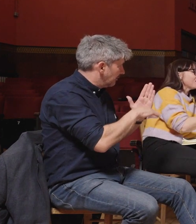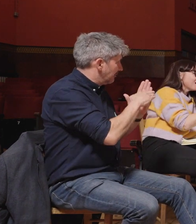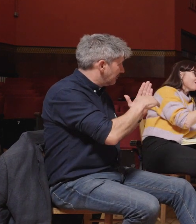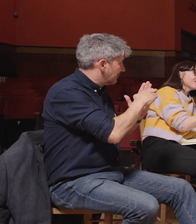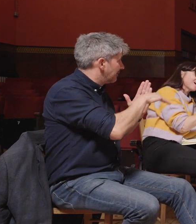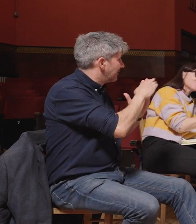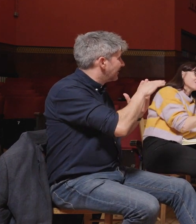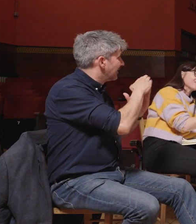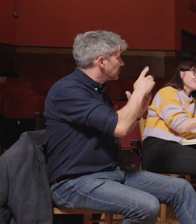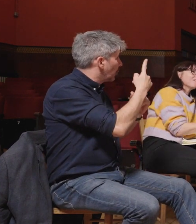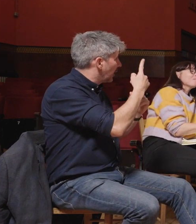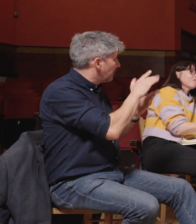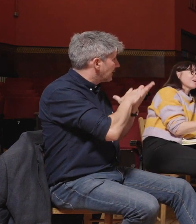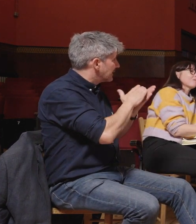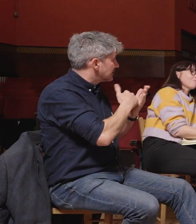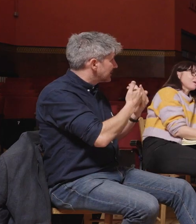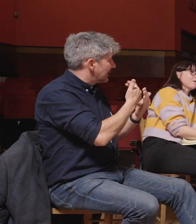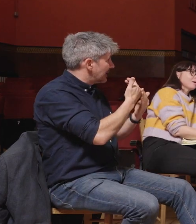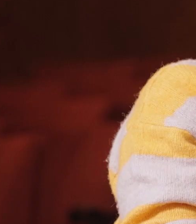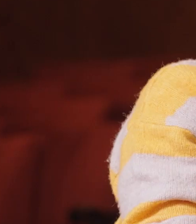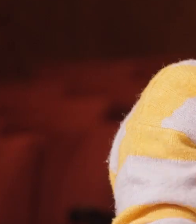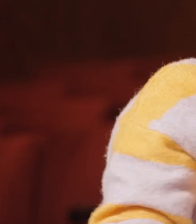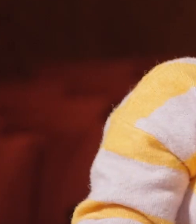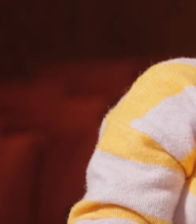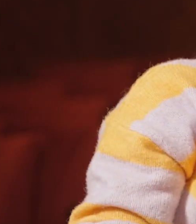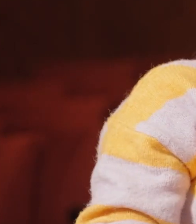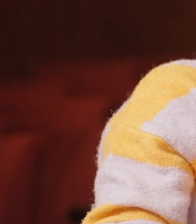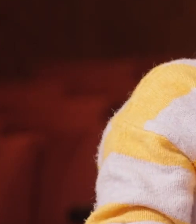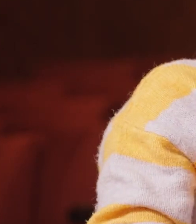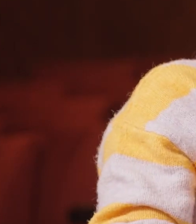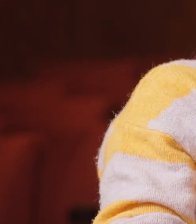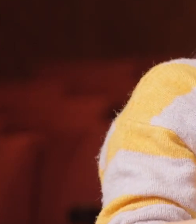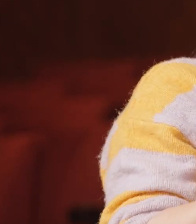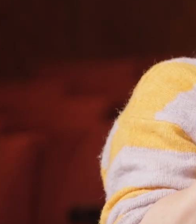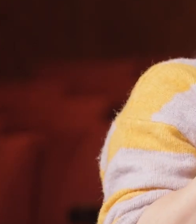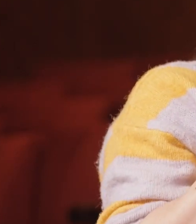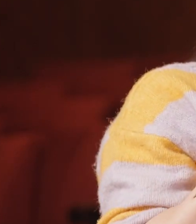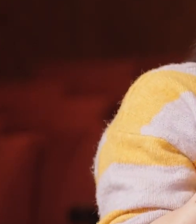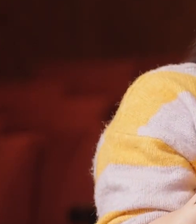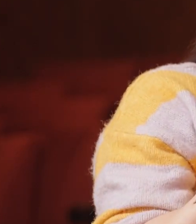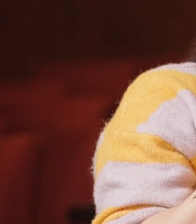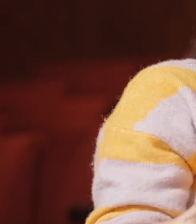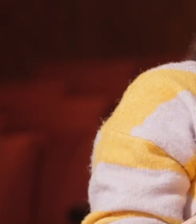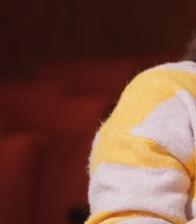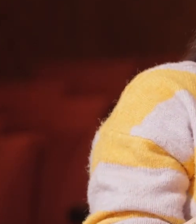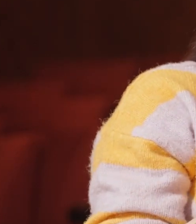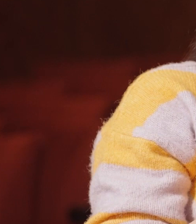but I actually think when I'm in leadership positions, that voice often makes me a better leader.